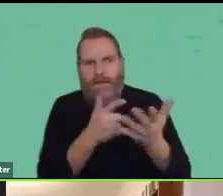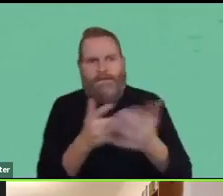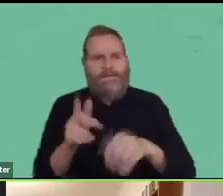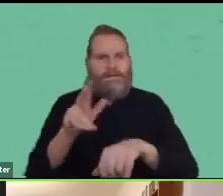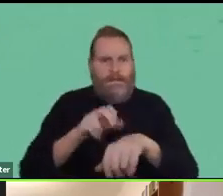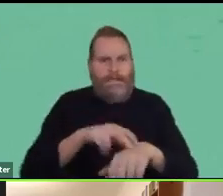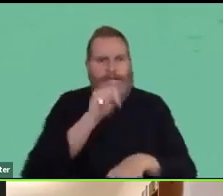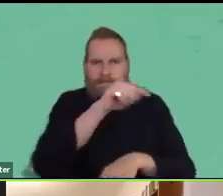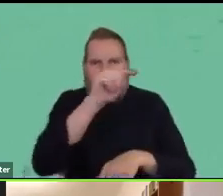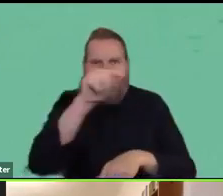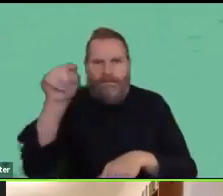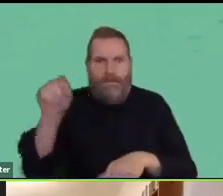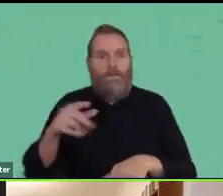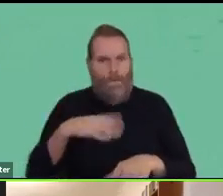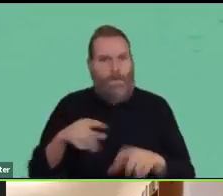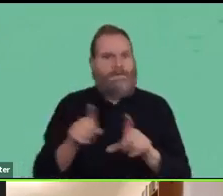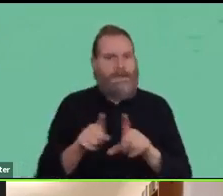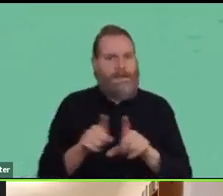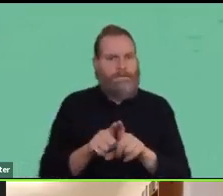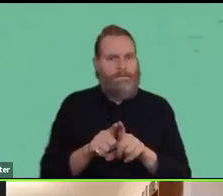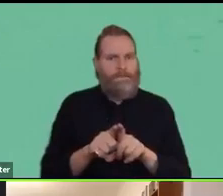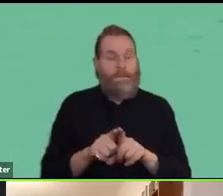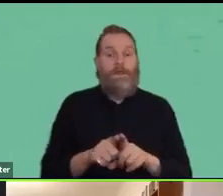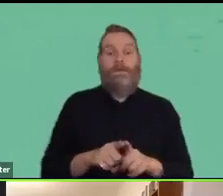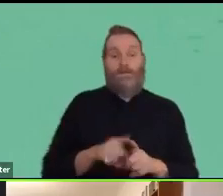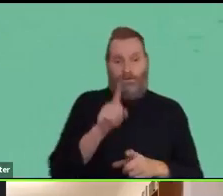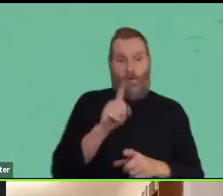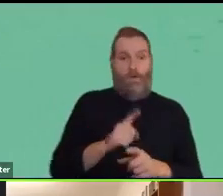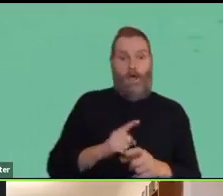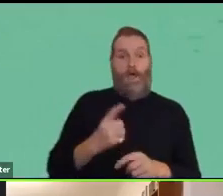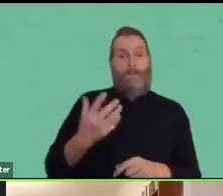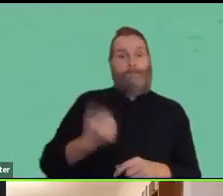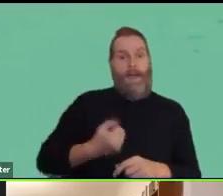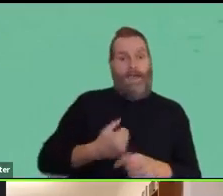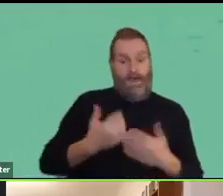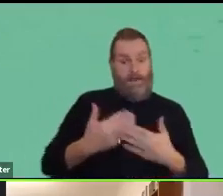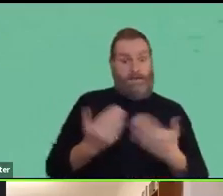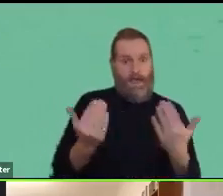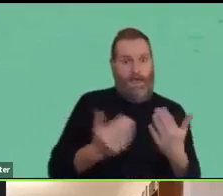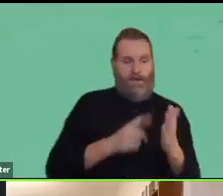payday in January, February and March we're going to hold various campaign events online